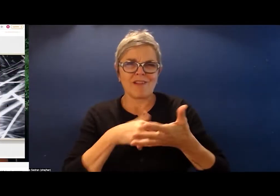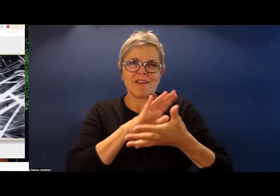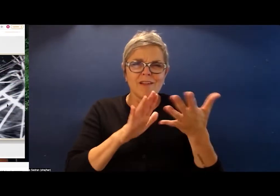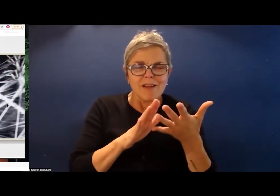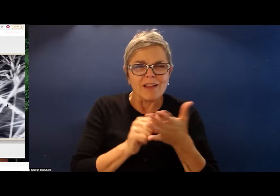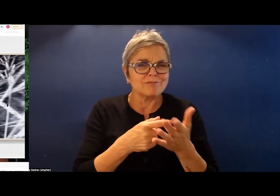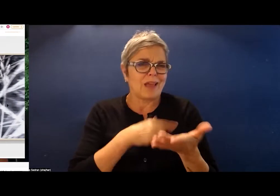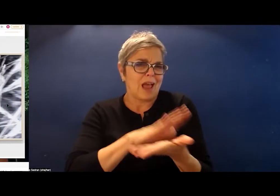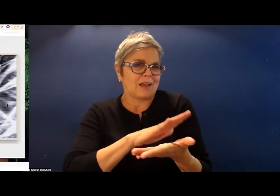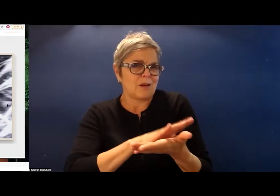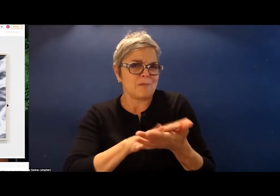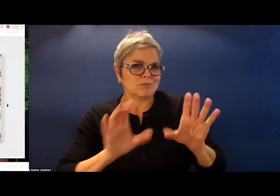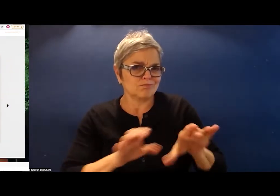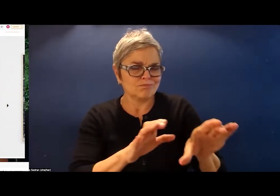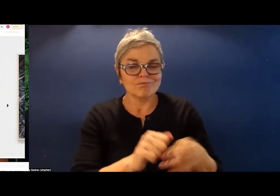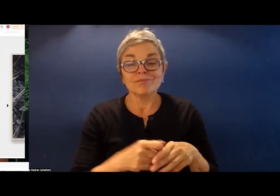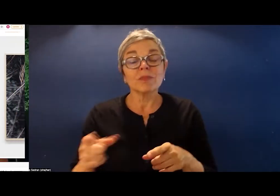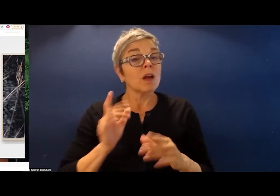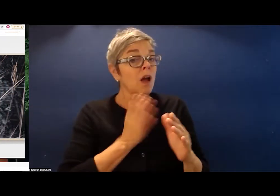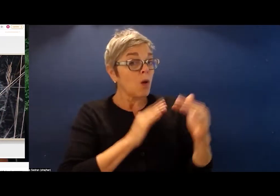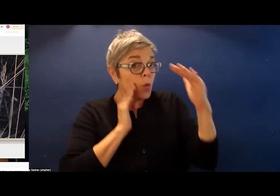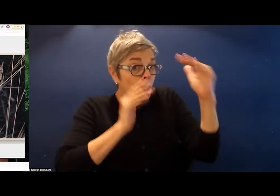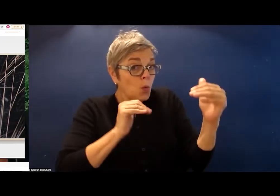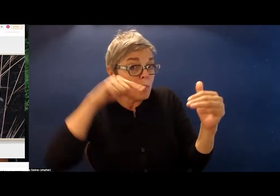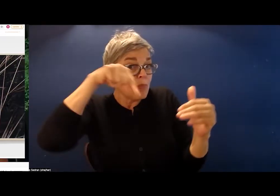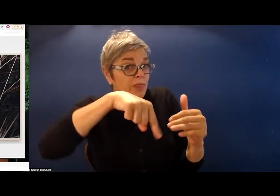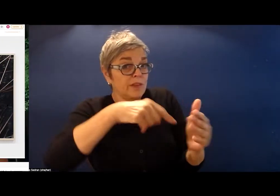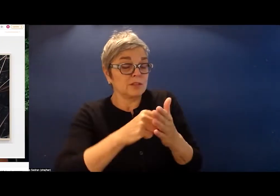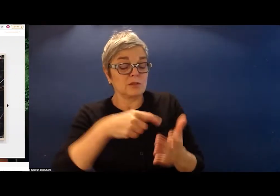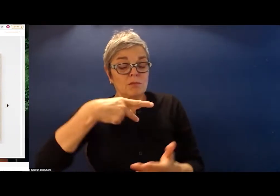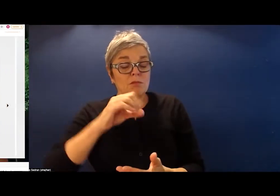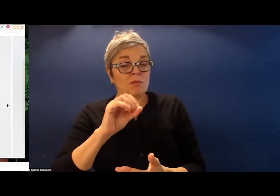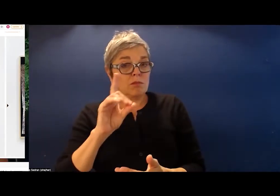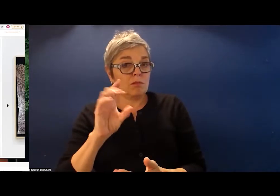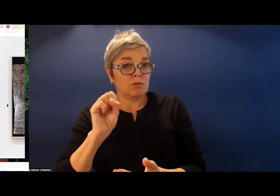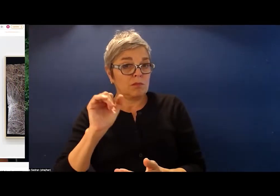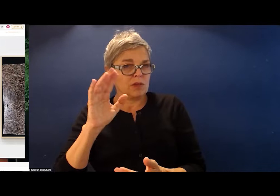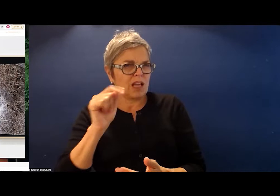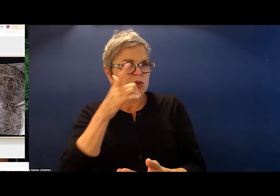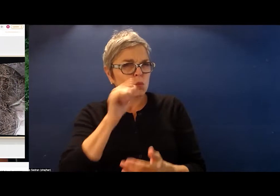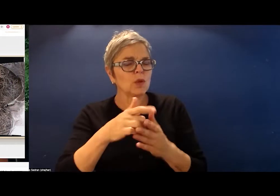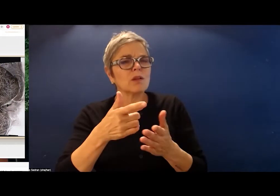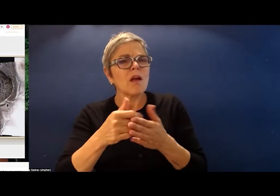Michelle: Our hope is that this podcast episode will help extend the conversations that began in the Feminist Art Field School